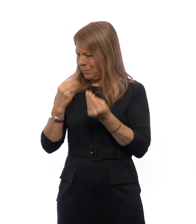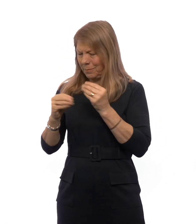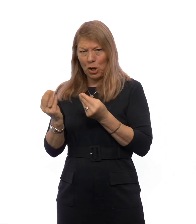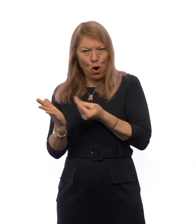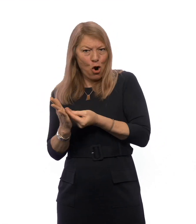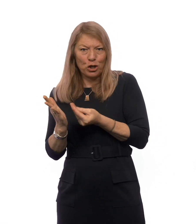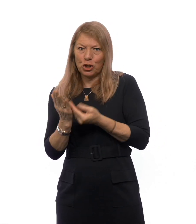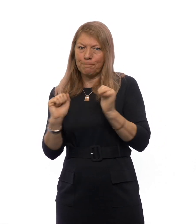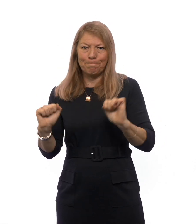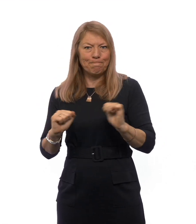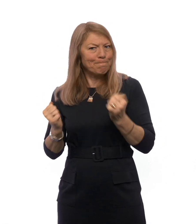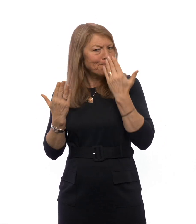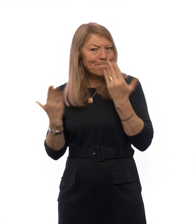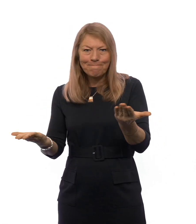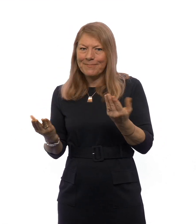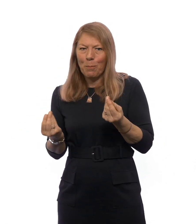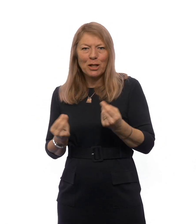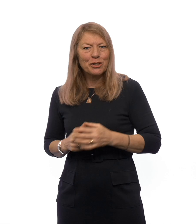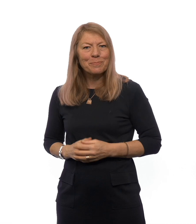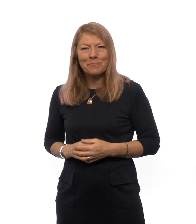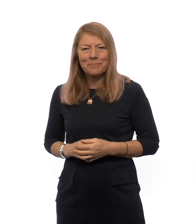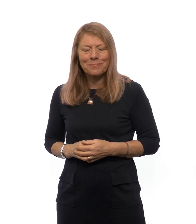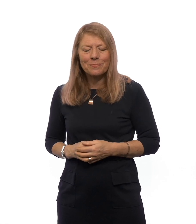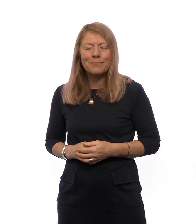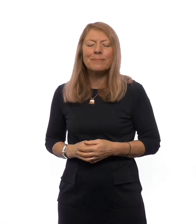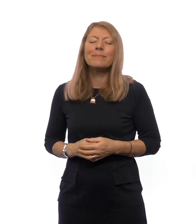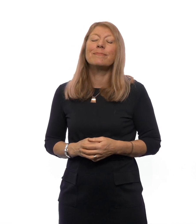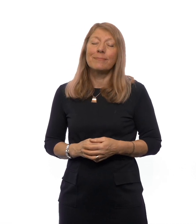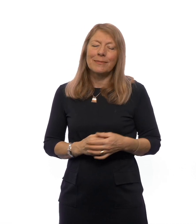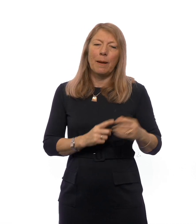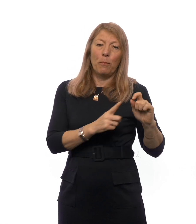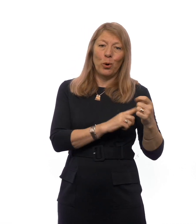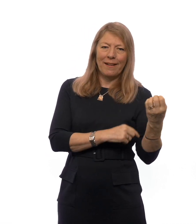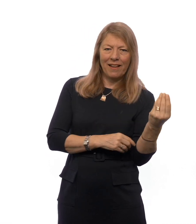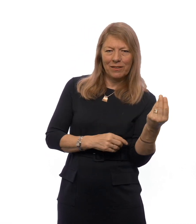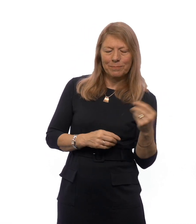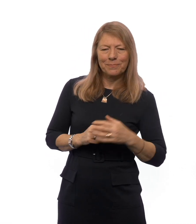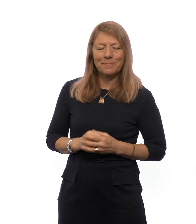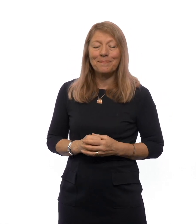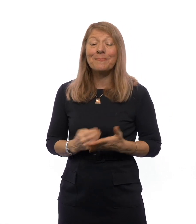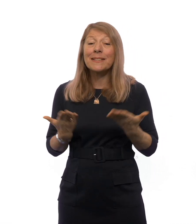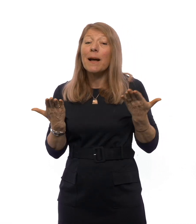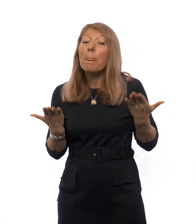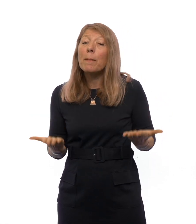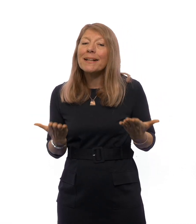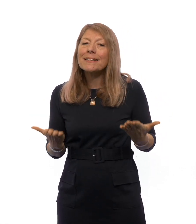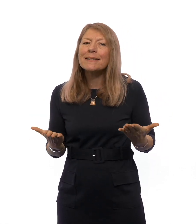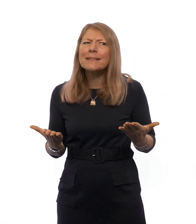11. Additionally, it is unclear at this time the extent other Northern Ireland departments and